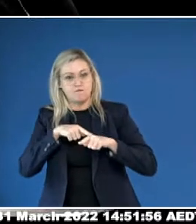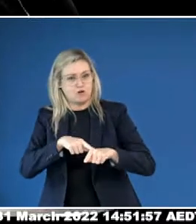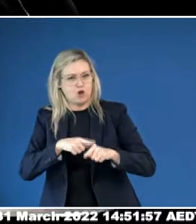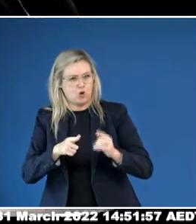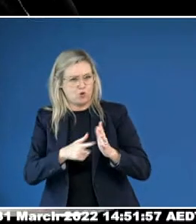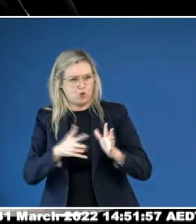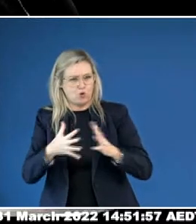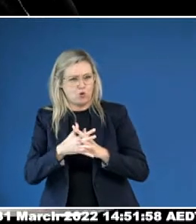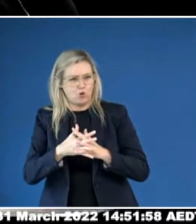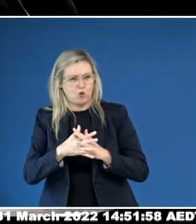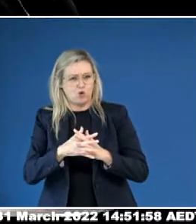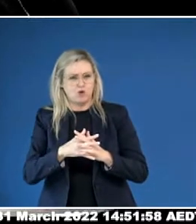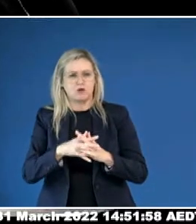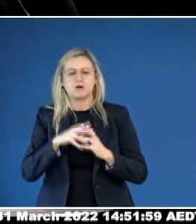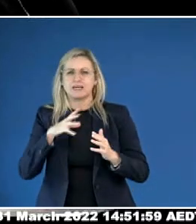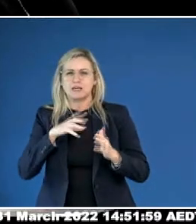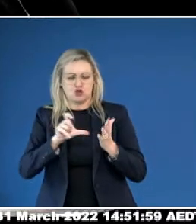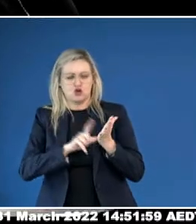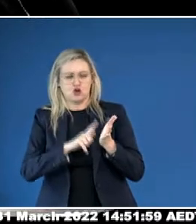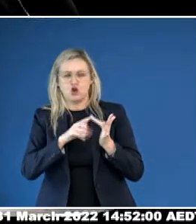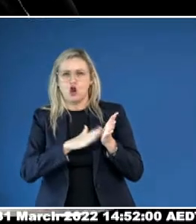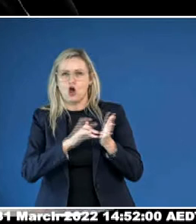Australia to establish a national law on gender-based violence for a very long time.